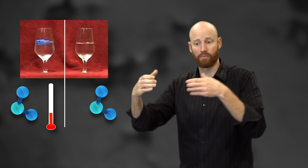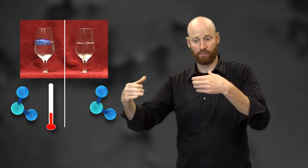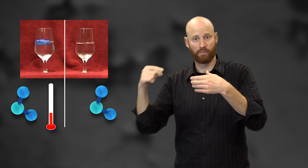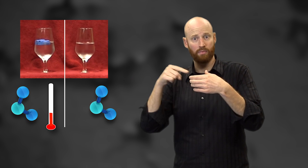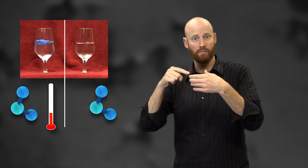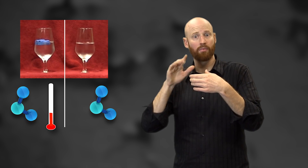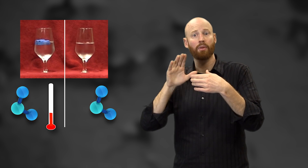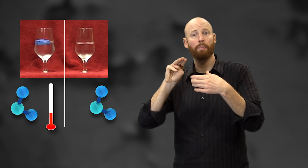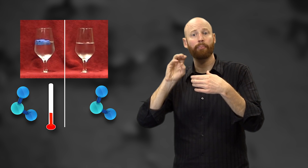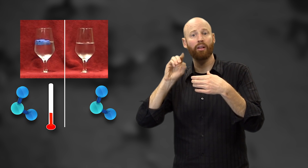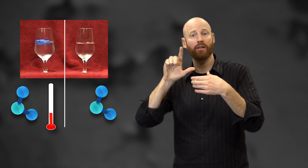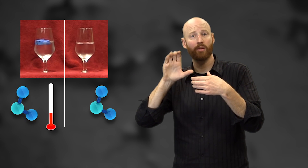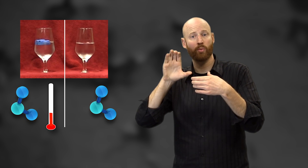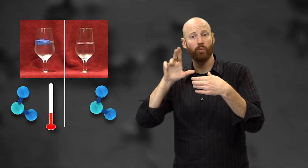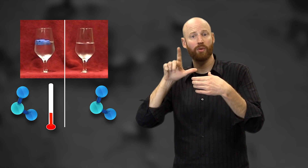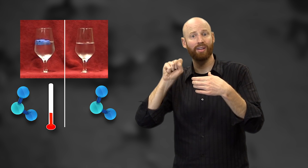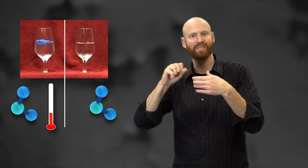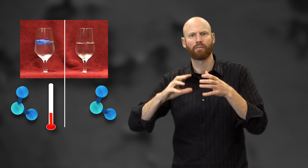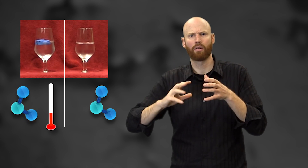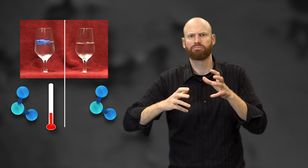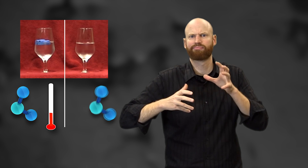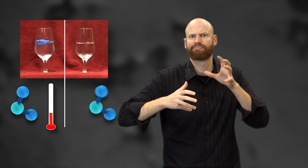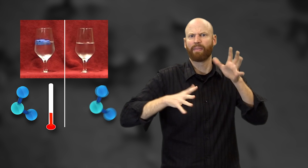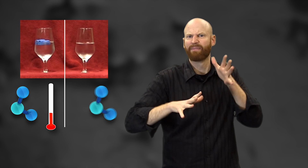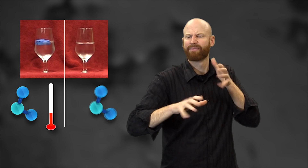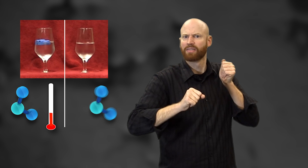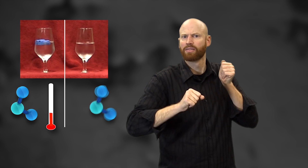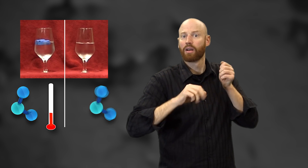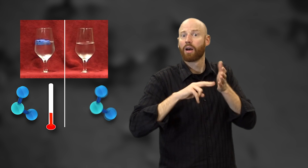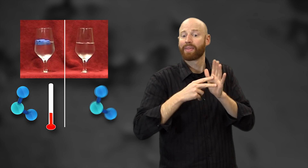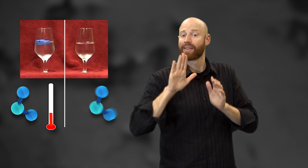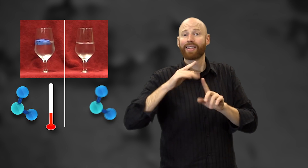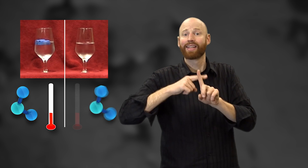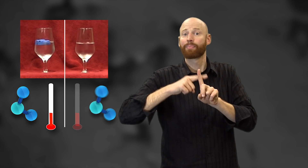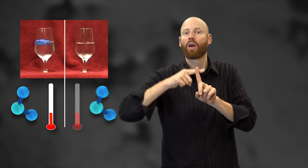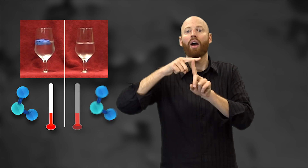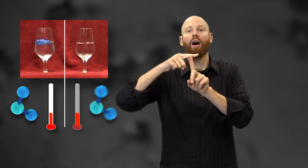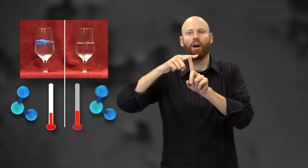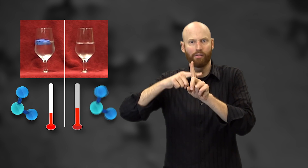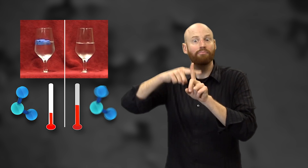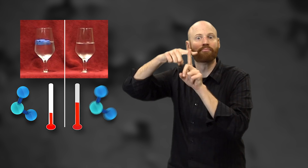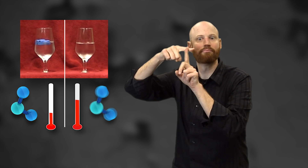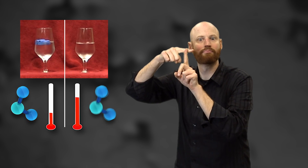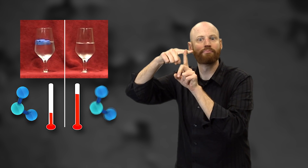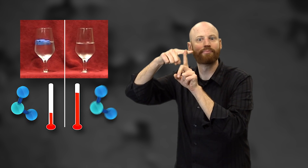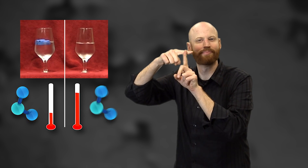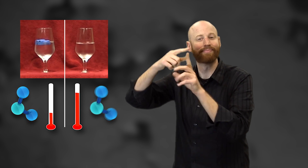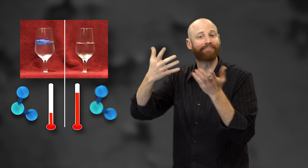The cup to your right has quick moving molecules so its temperature is high.